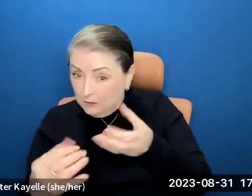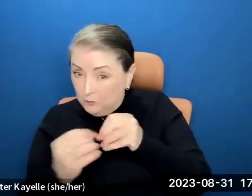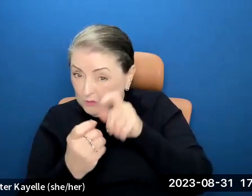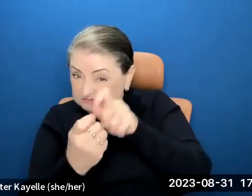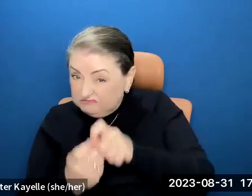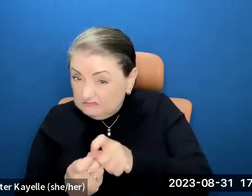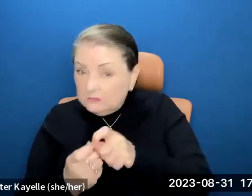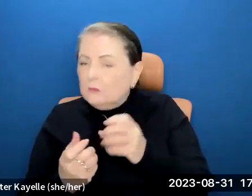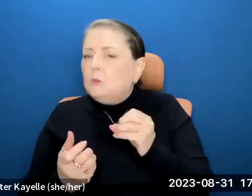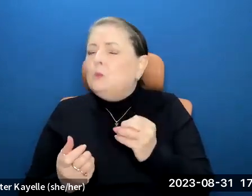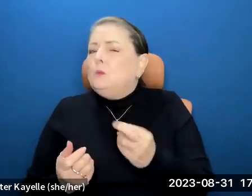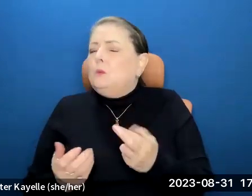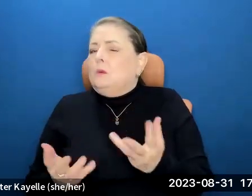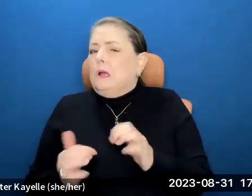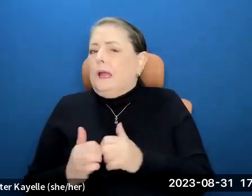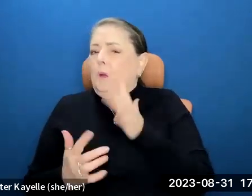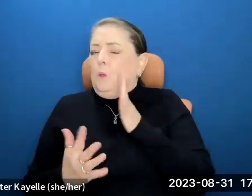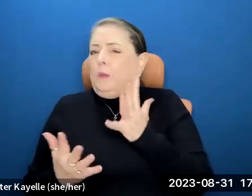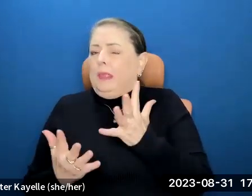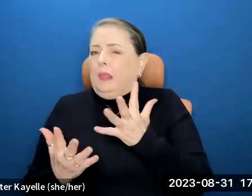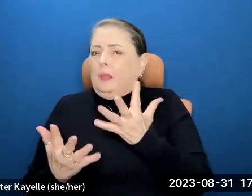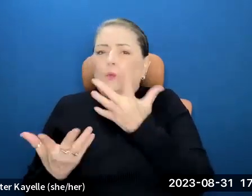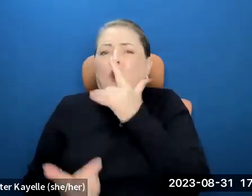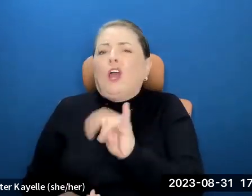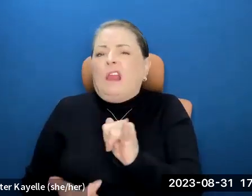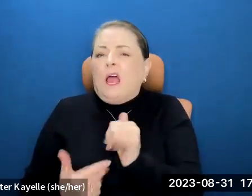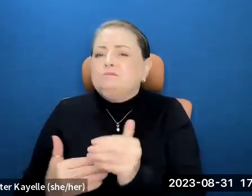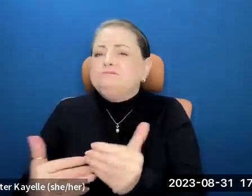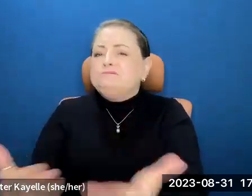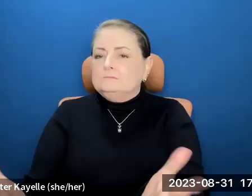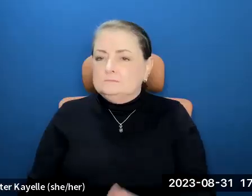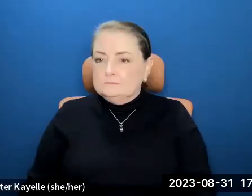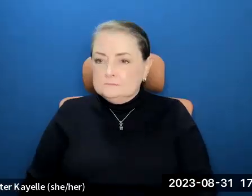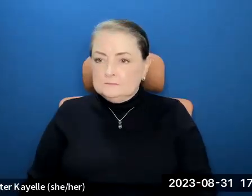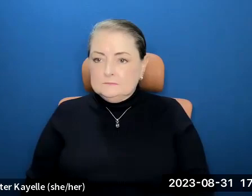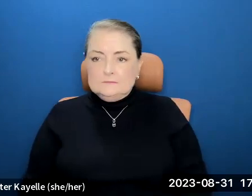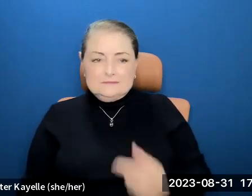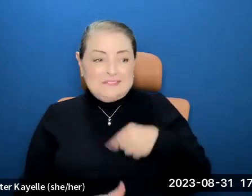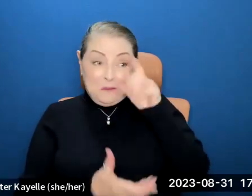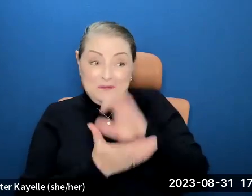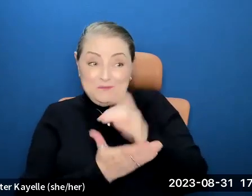um or yeah How's that gonna play out exactly I believe that's one of our recommendations for